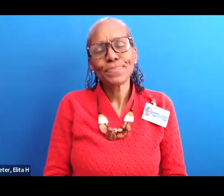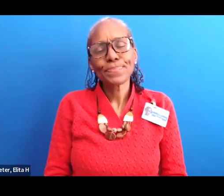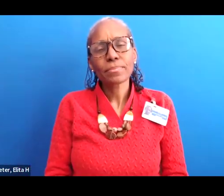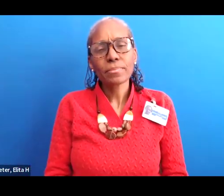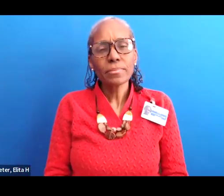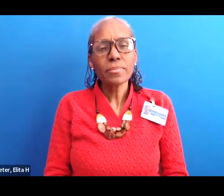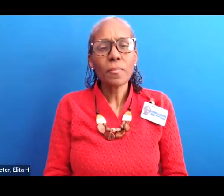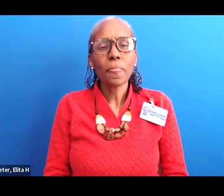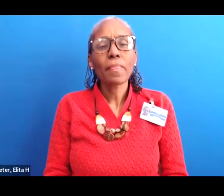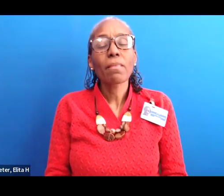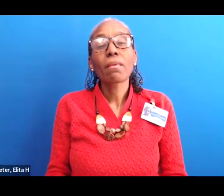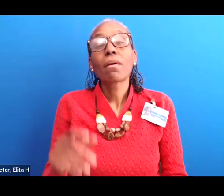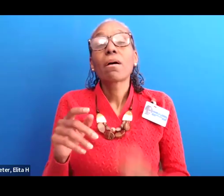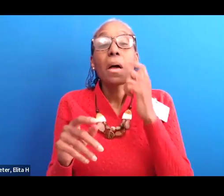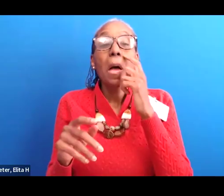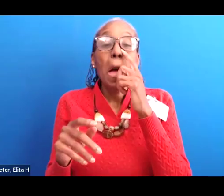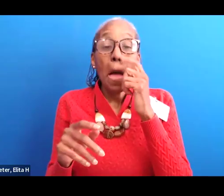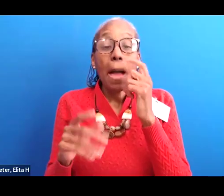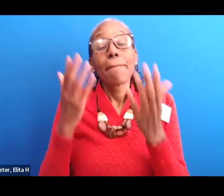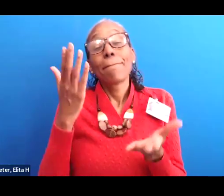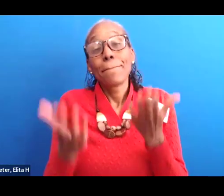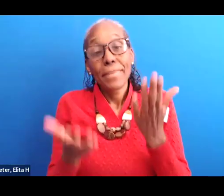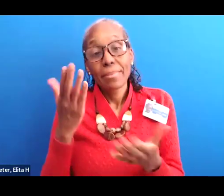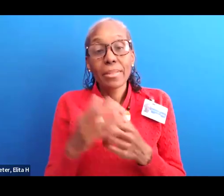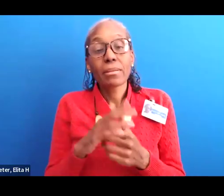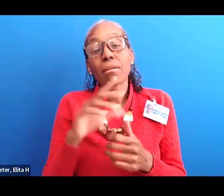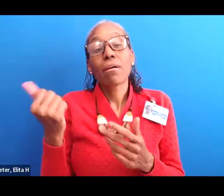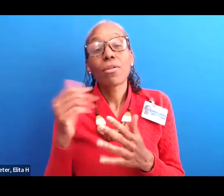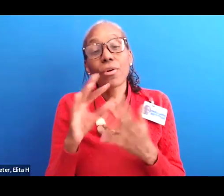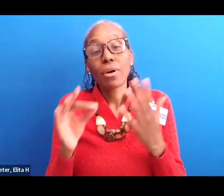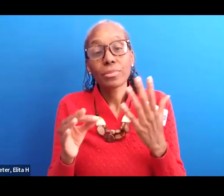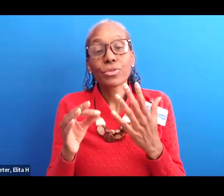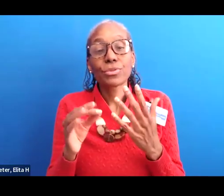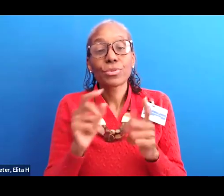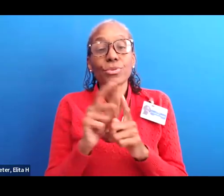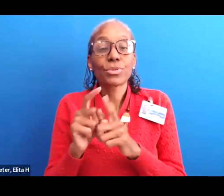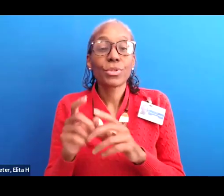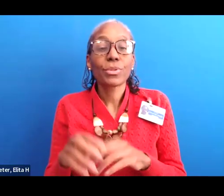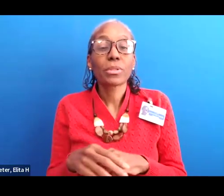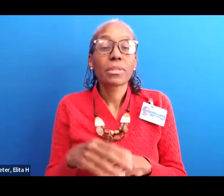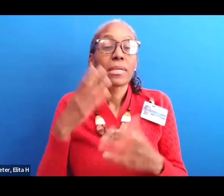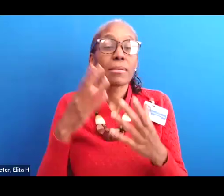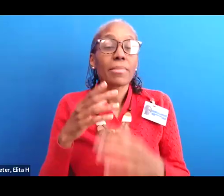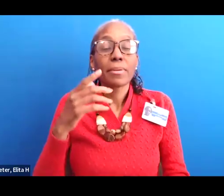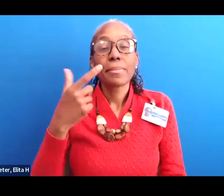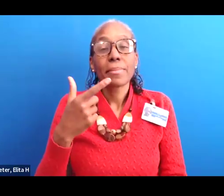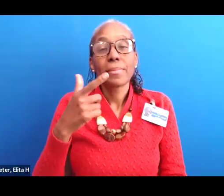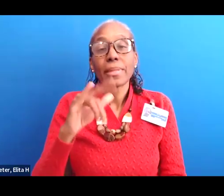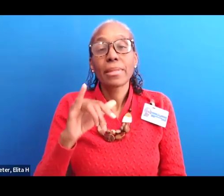There could be some tone there. And maybe another option also is maybe the glycerin suppository